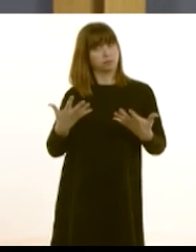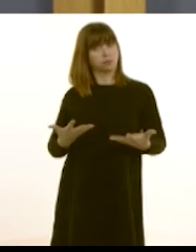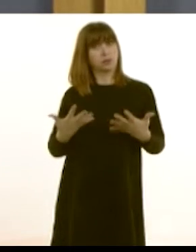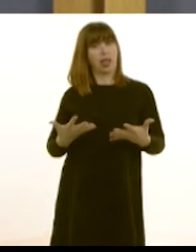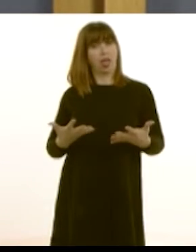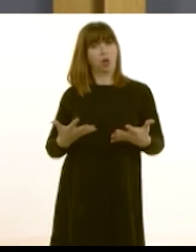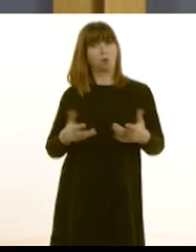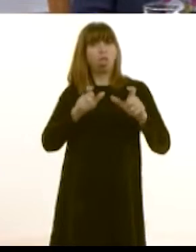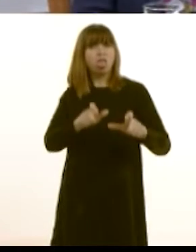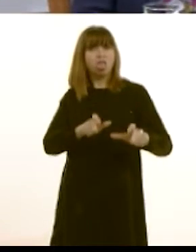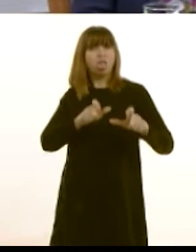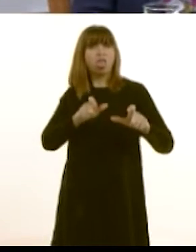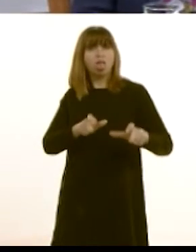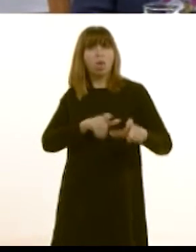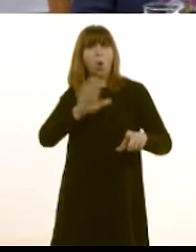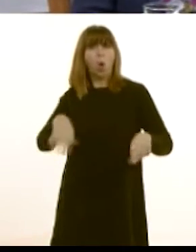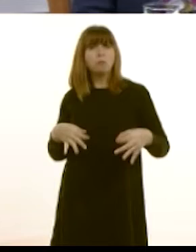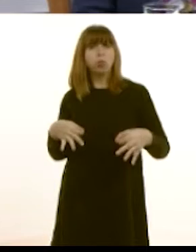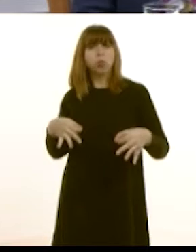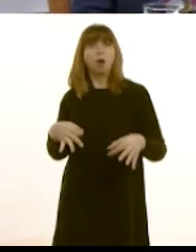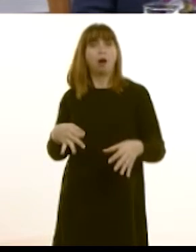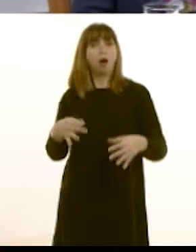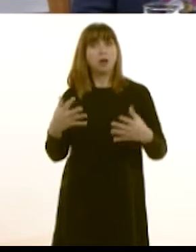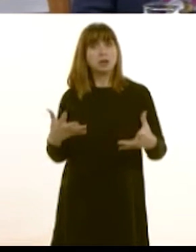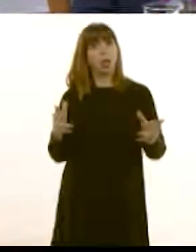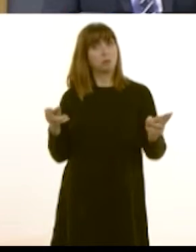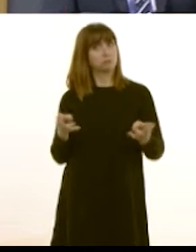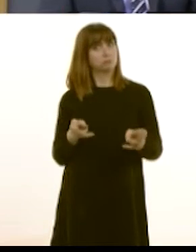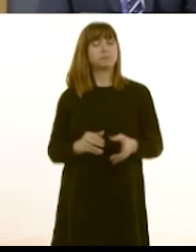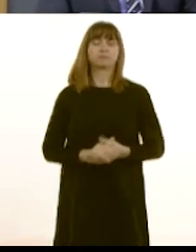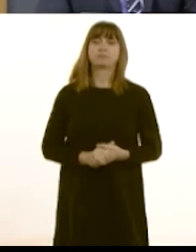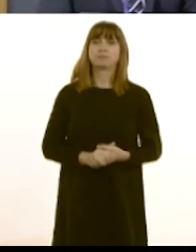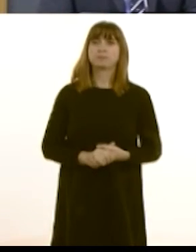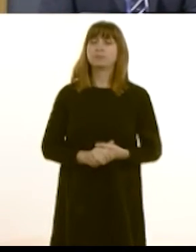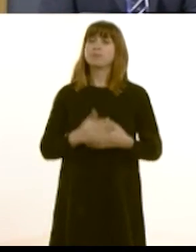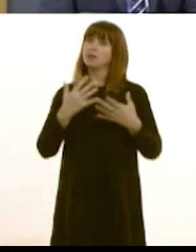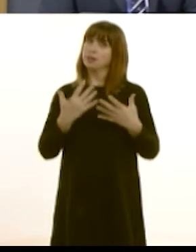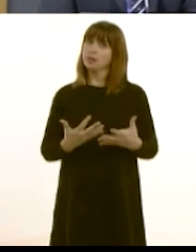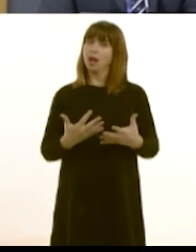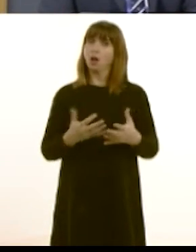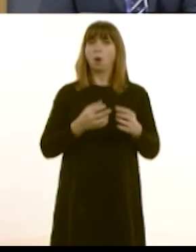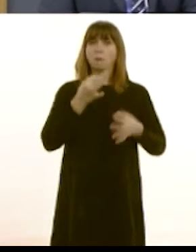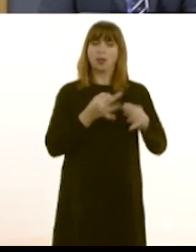Y Llywydd / The Presiding Officer: We now move to questions from the party leaders, and, first this afternoon, we have the leader of Plaid Cymru, Leanne Wood.